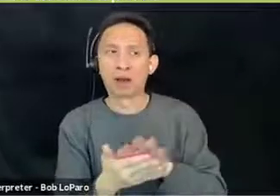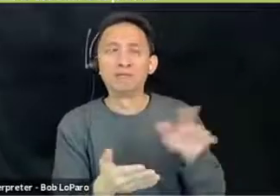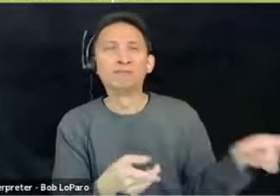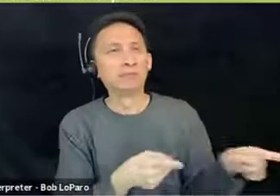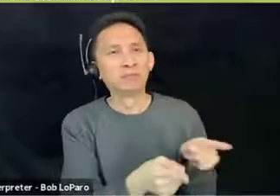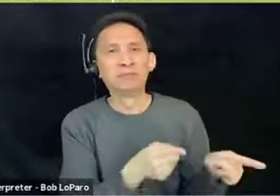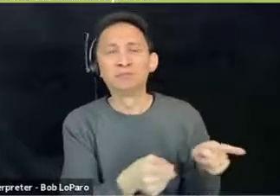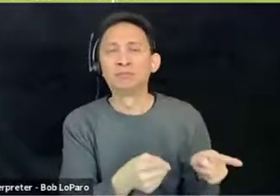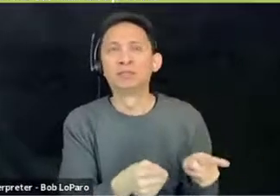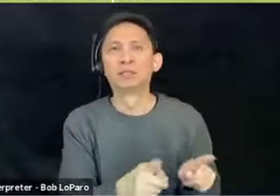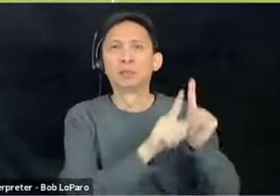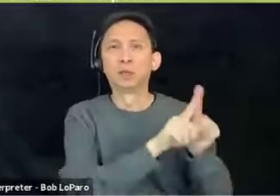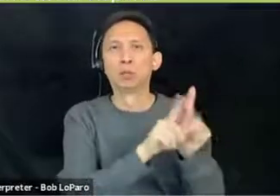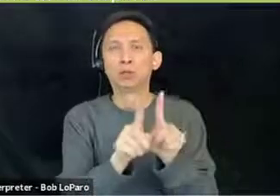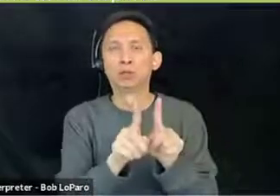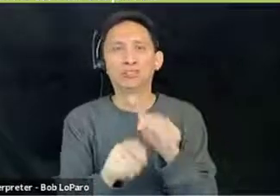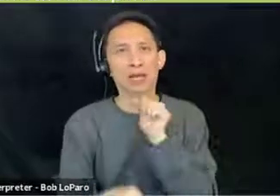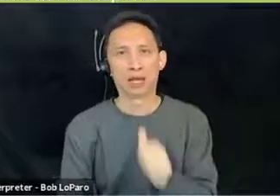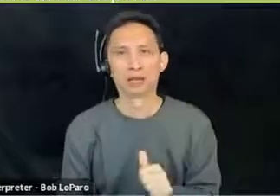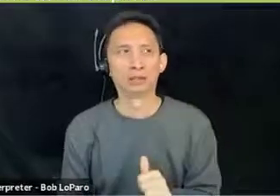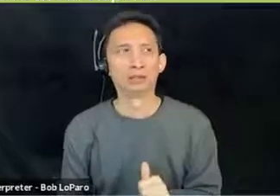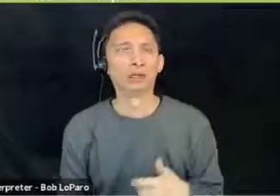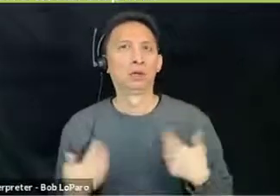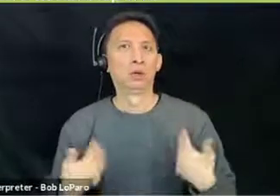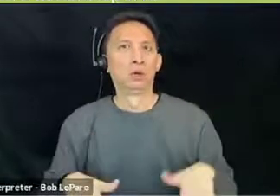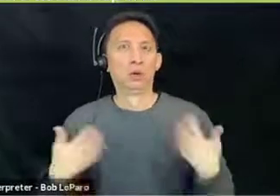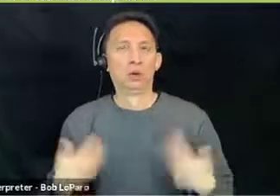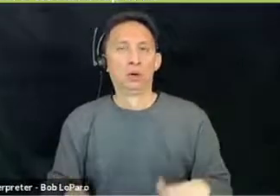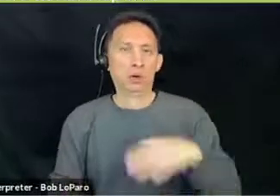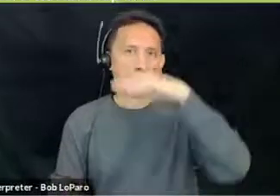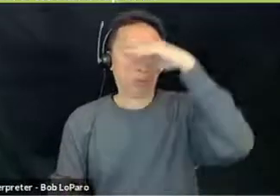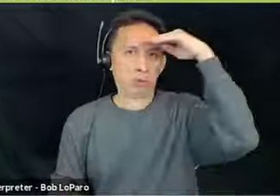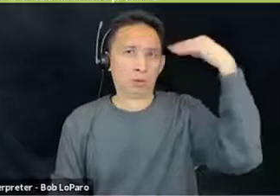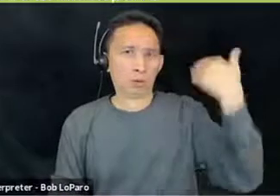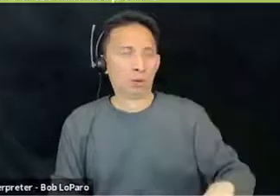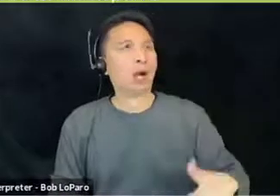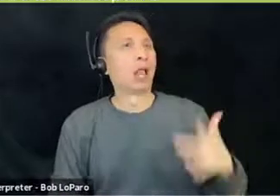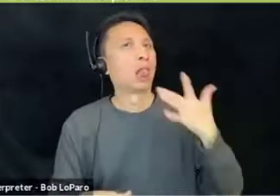So, luckily they were able to have children